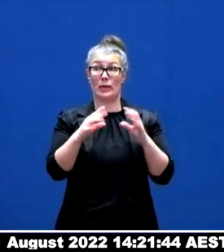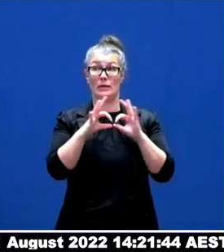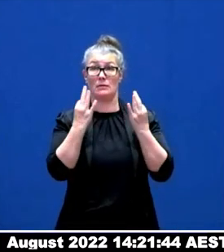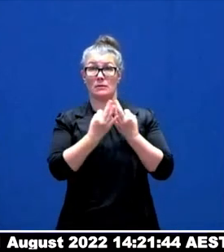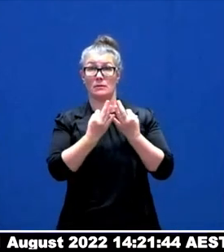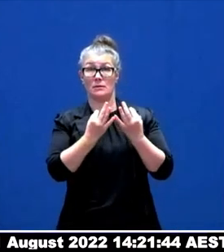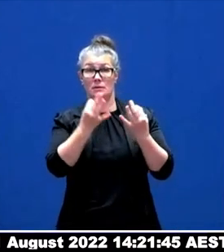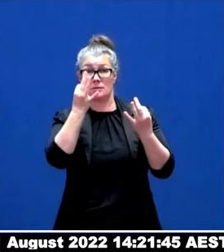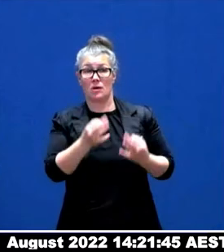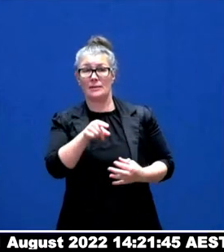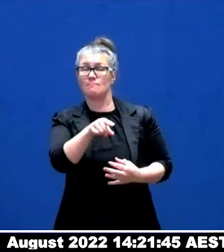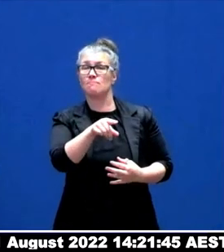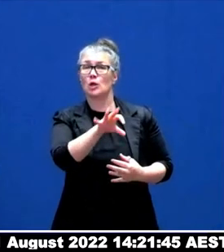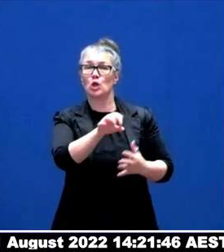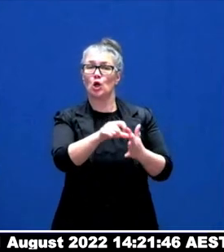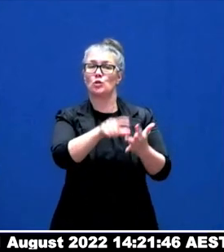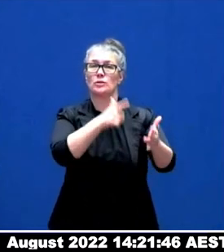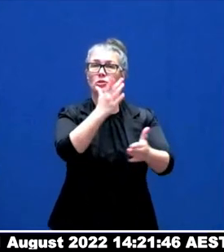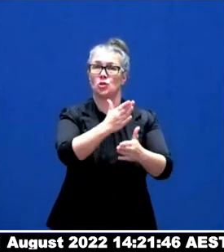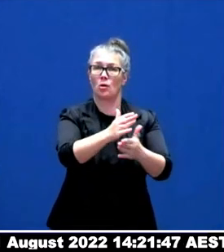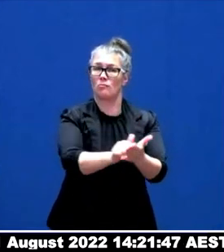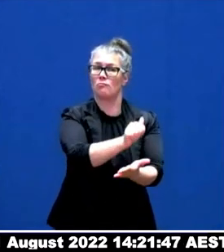wasn't fulfilling their role adequately, there's a few things we would do.